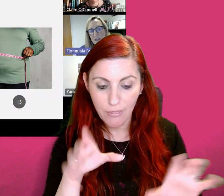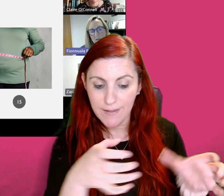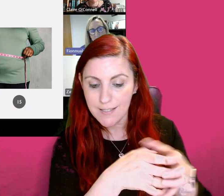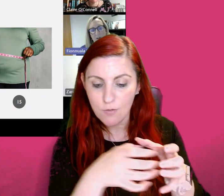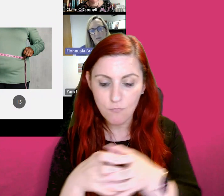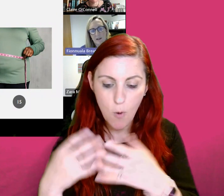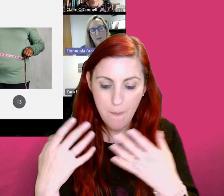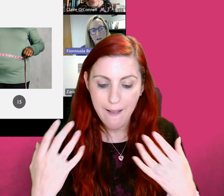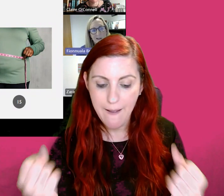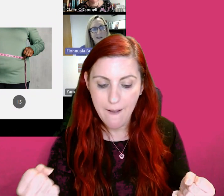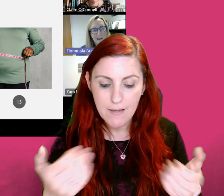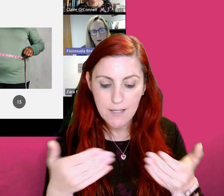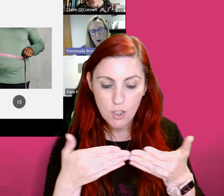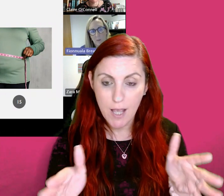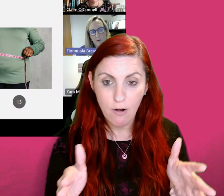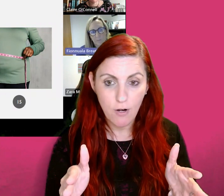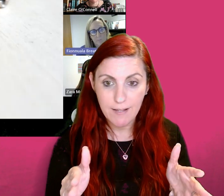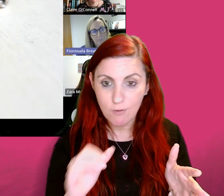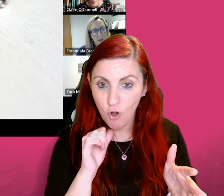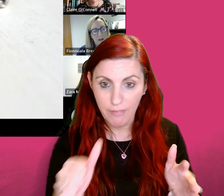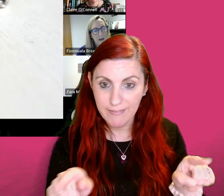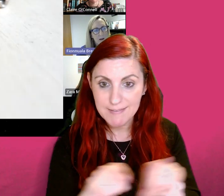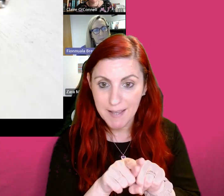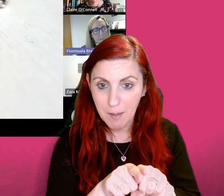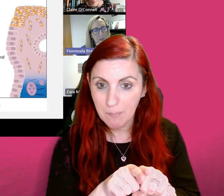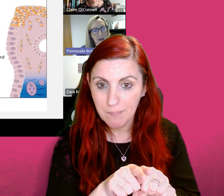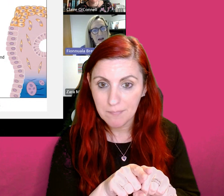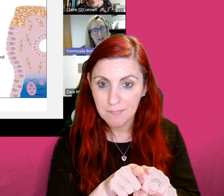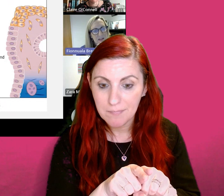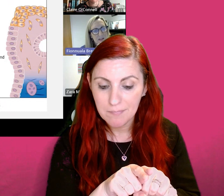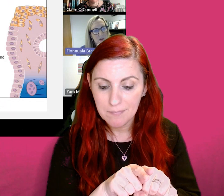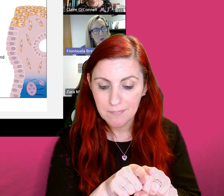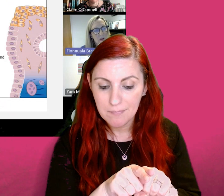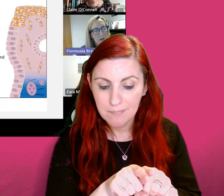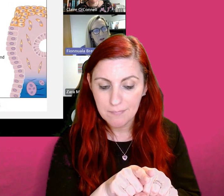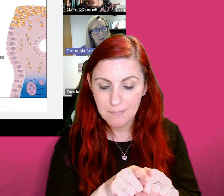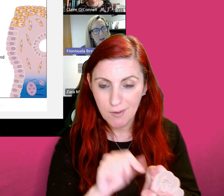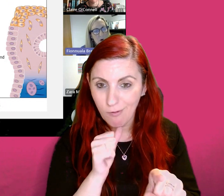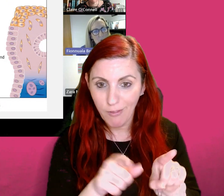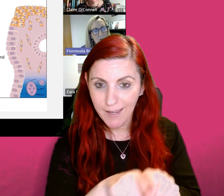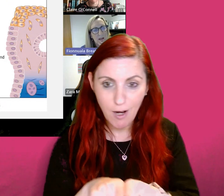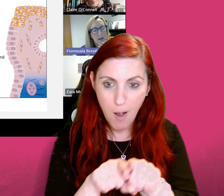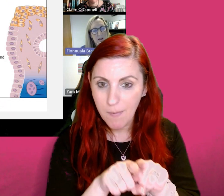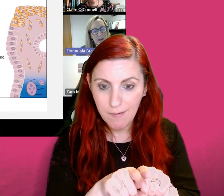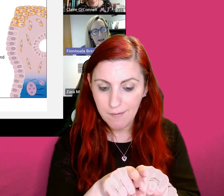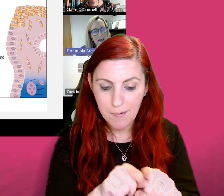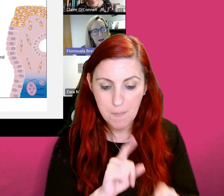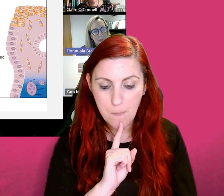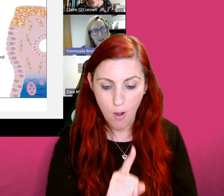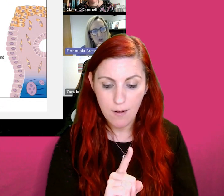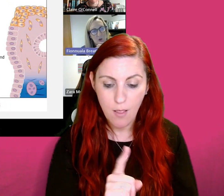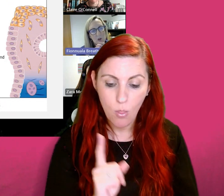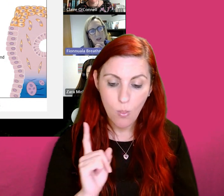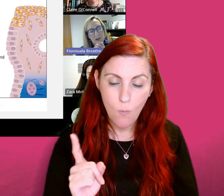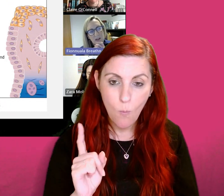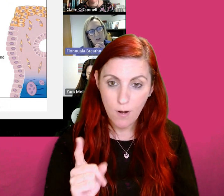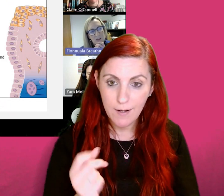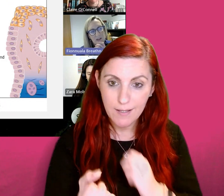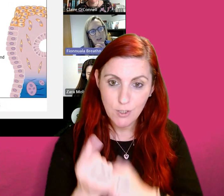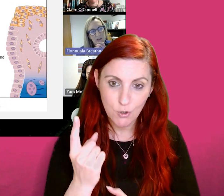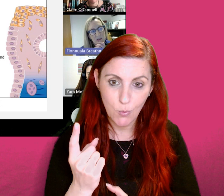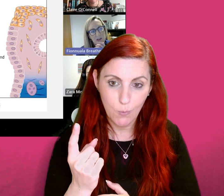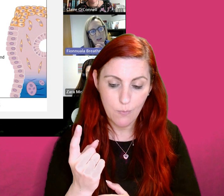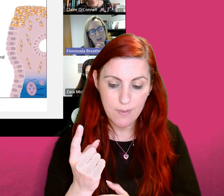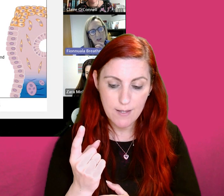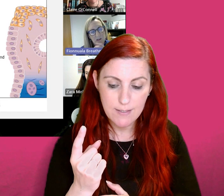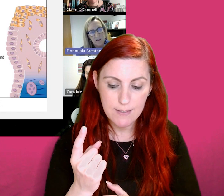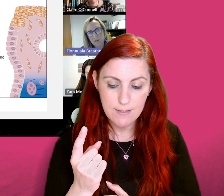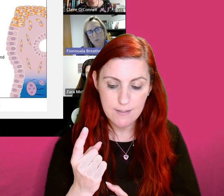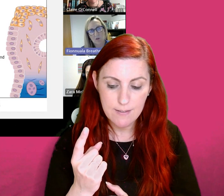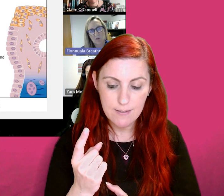generally very little in common um and so the only um issue that that the that that aspirin